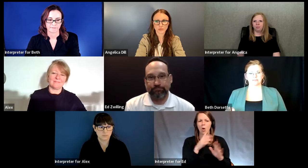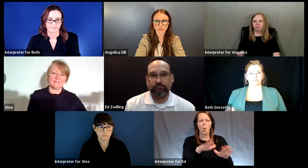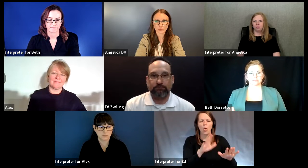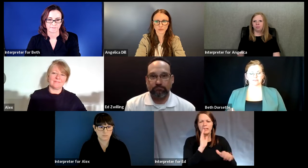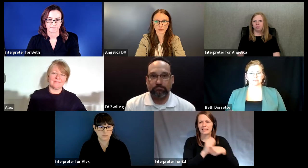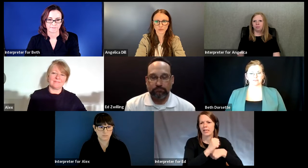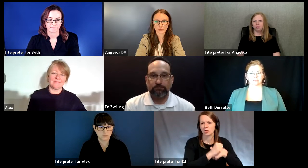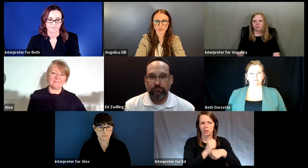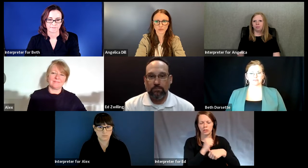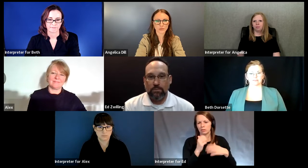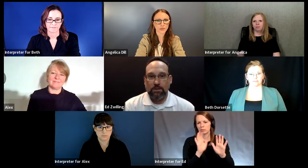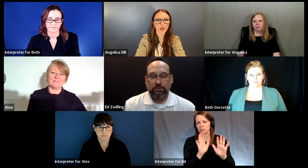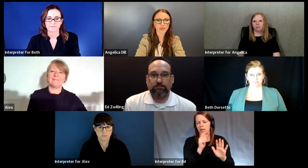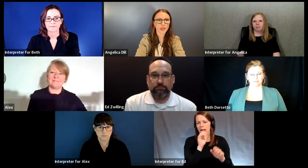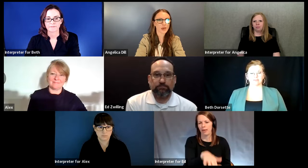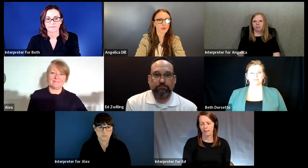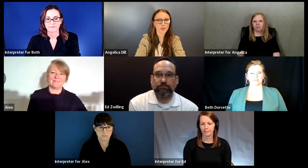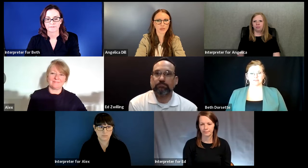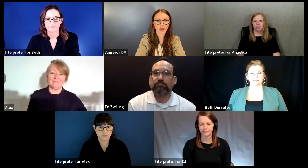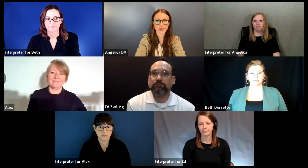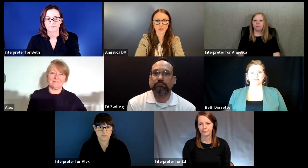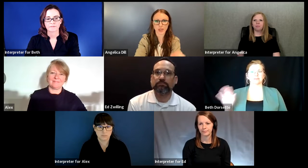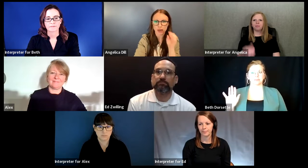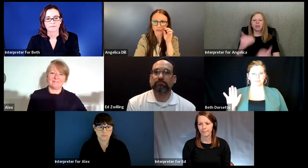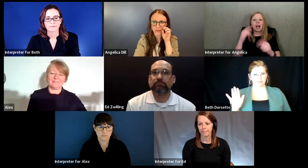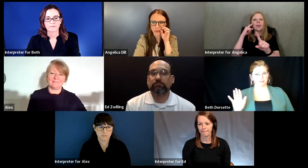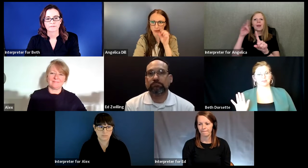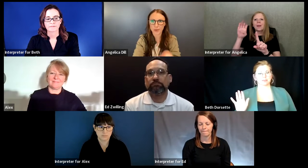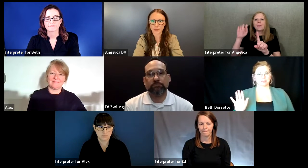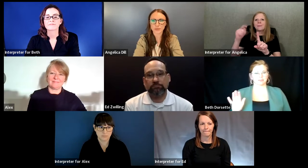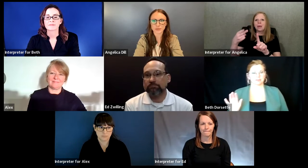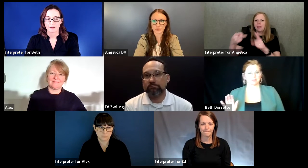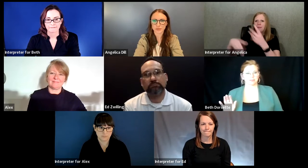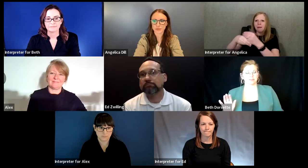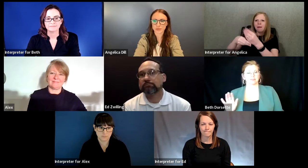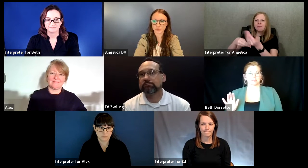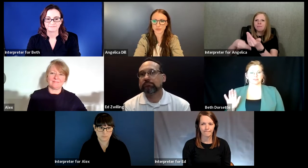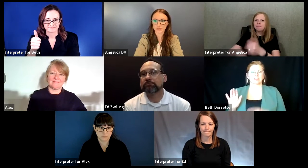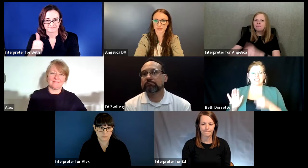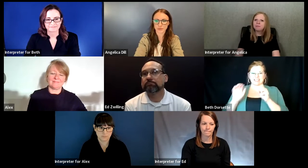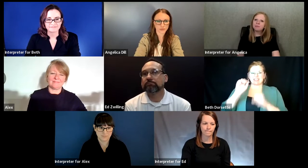I think Beth had something to add.